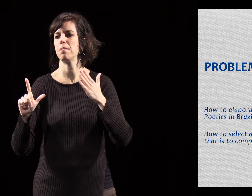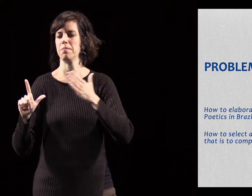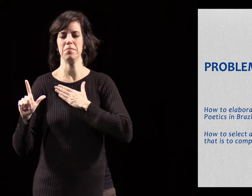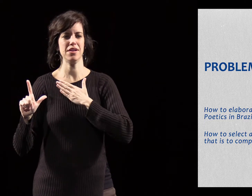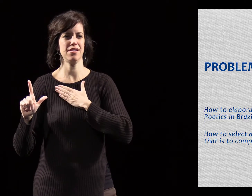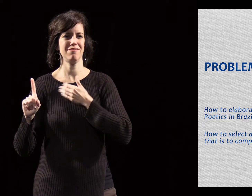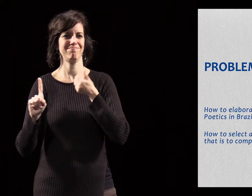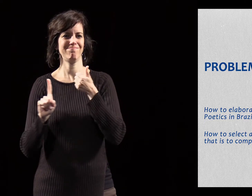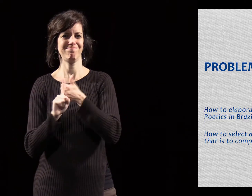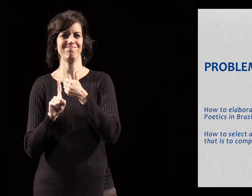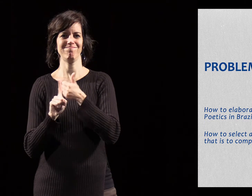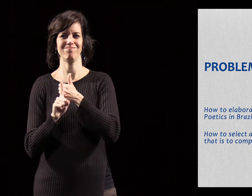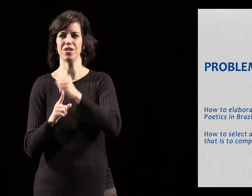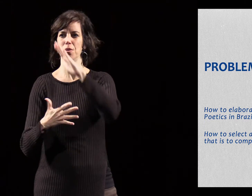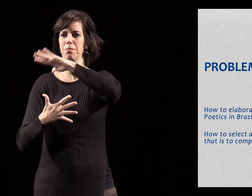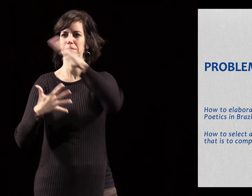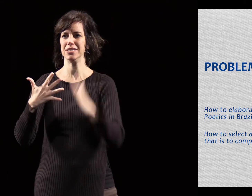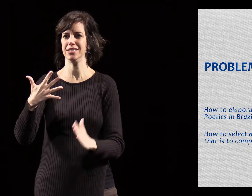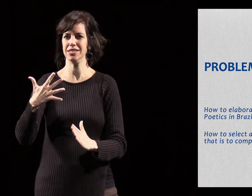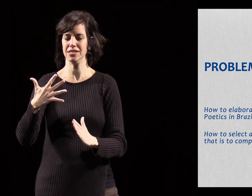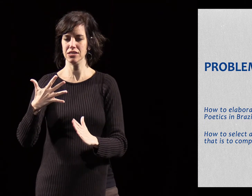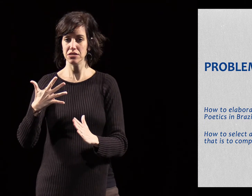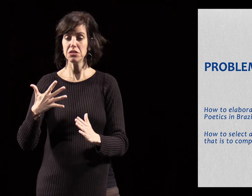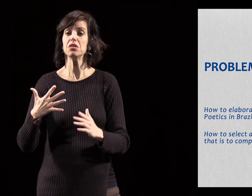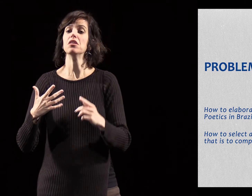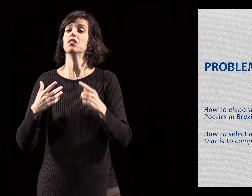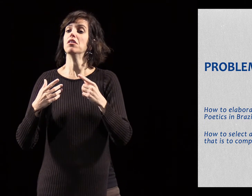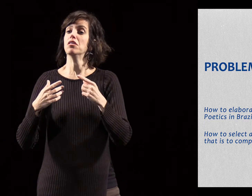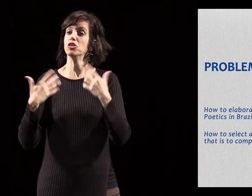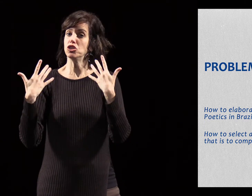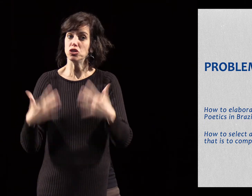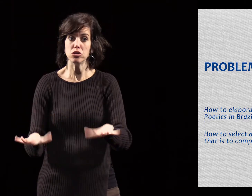is that my first language is Brazilian Sign Language.